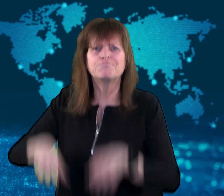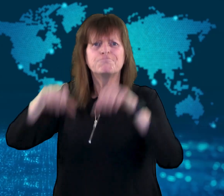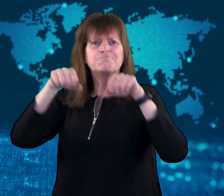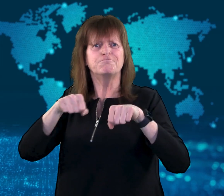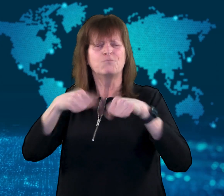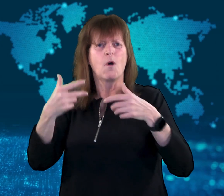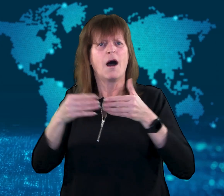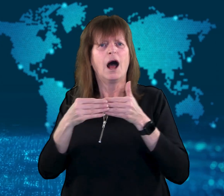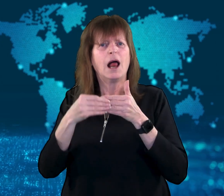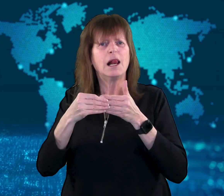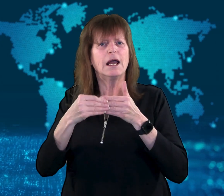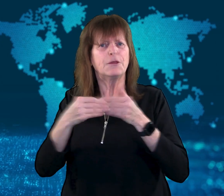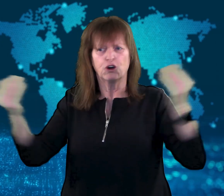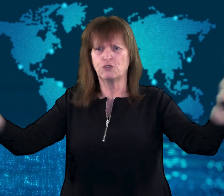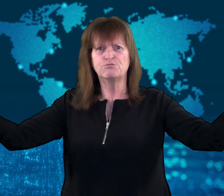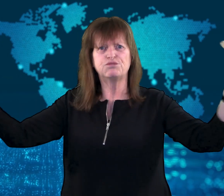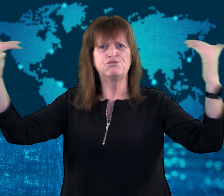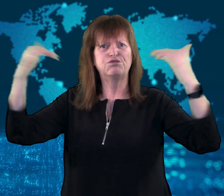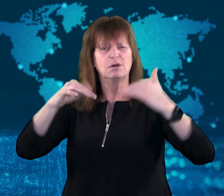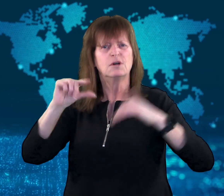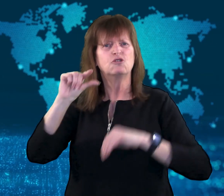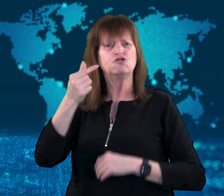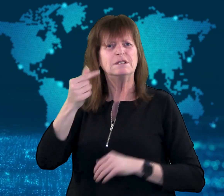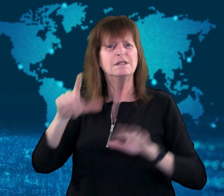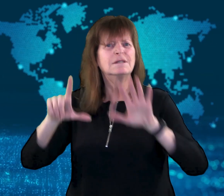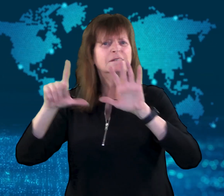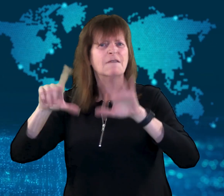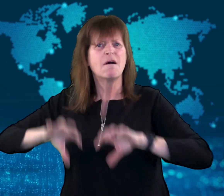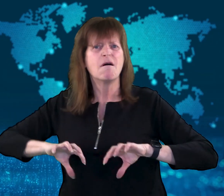the other G7 countries.